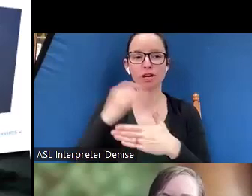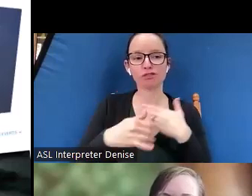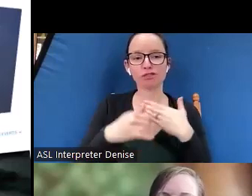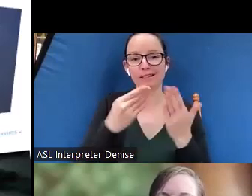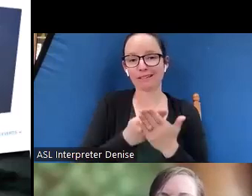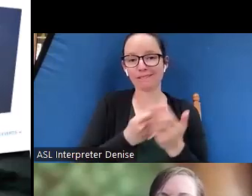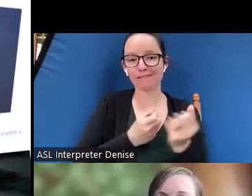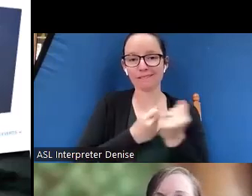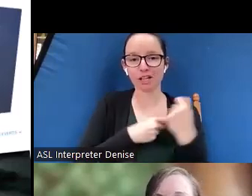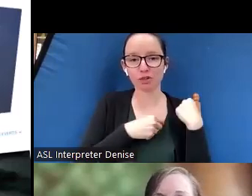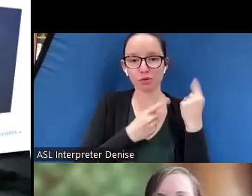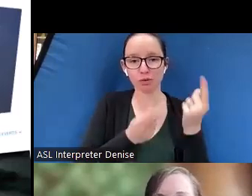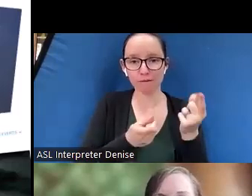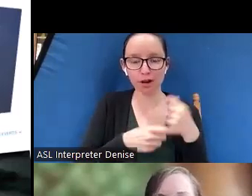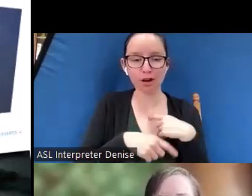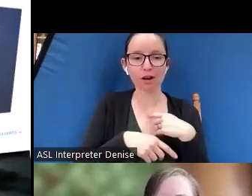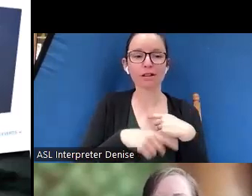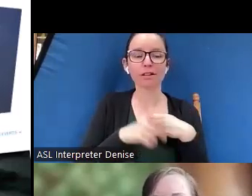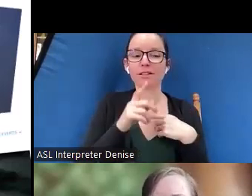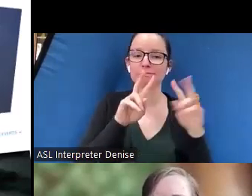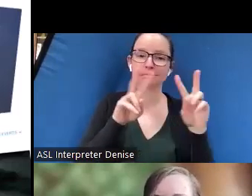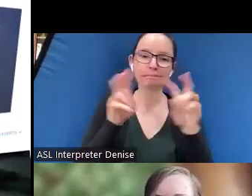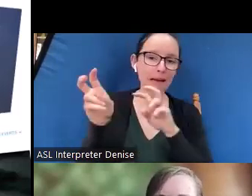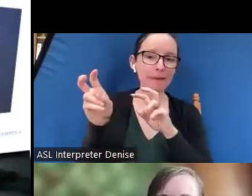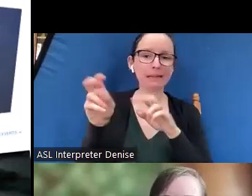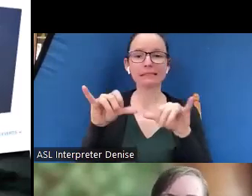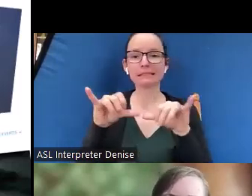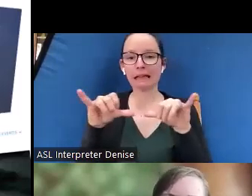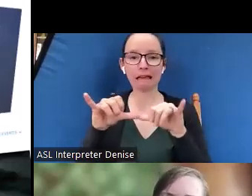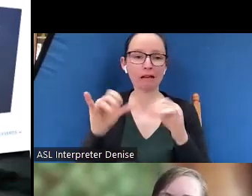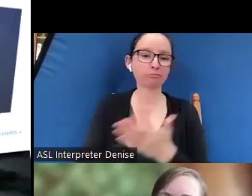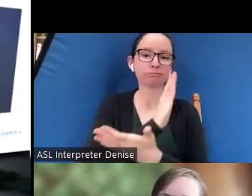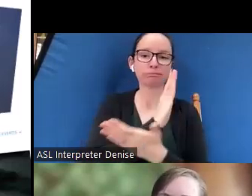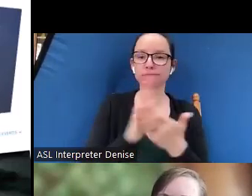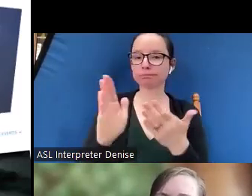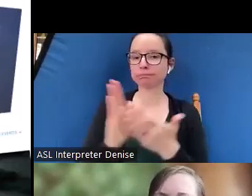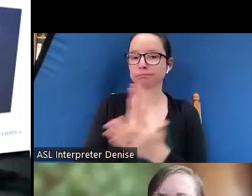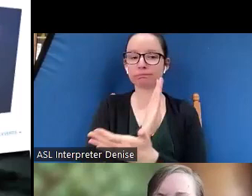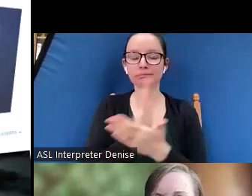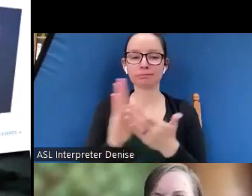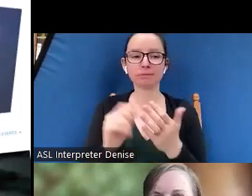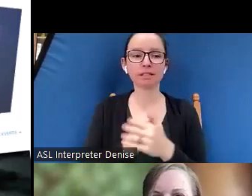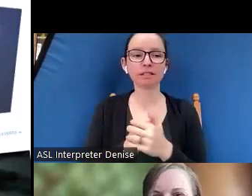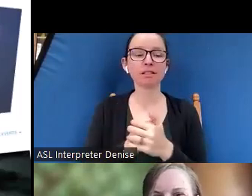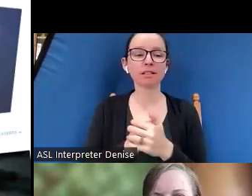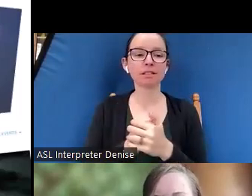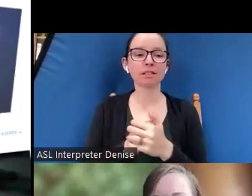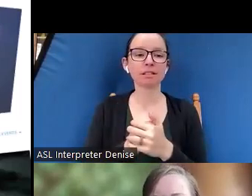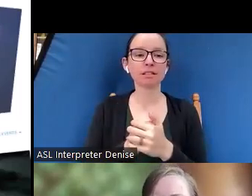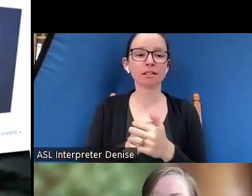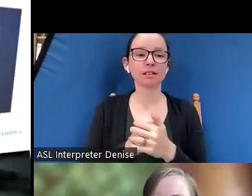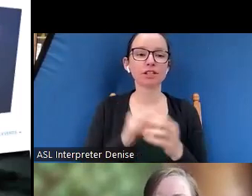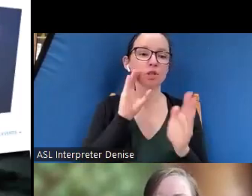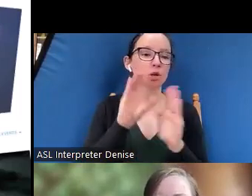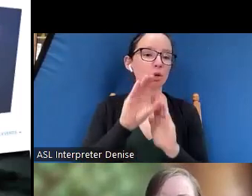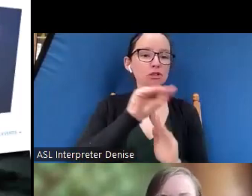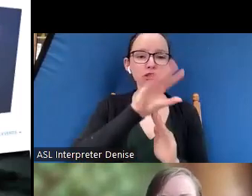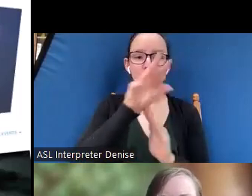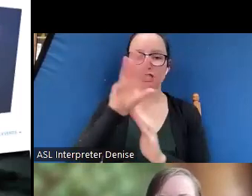range in topic and scale. So these are just some screenshots from different websites that projects have developed.